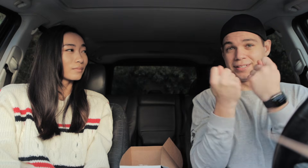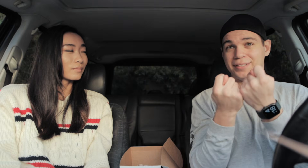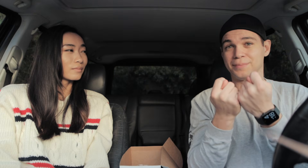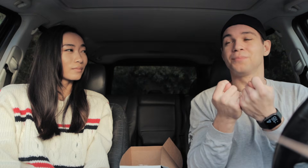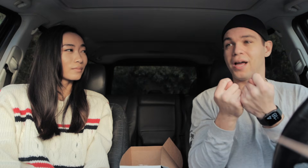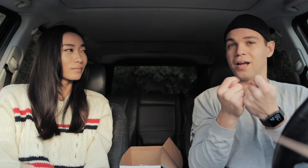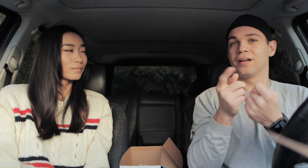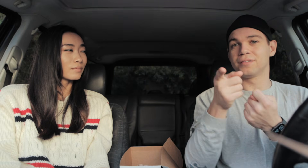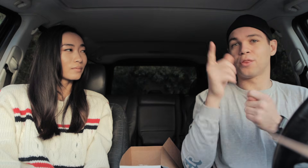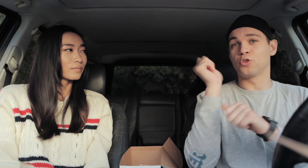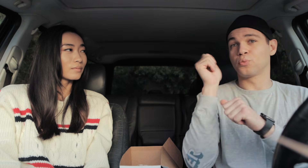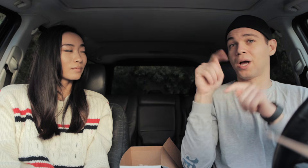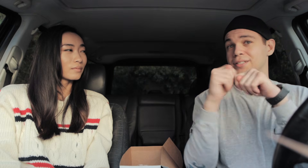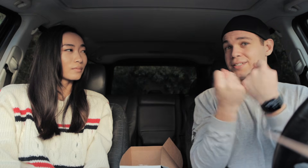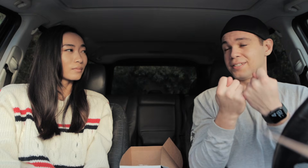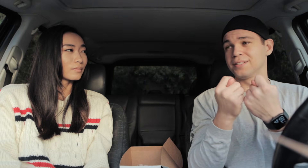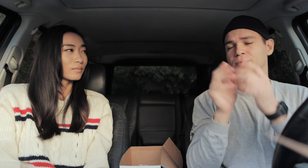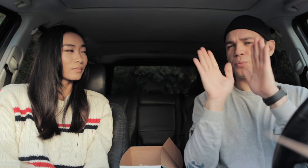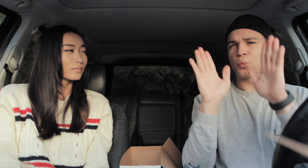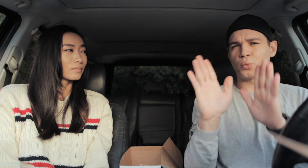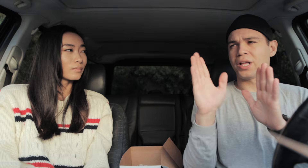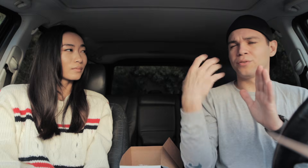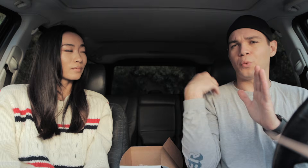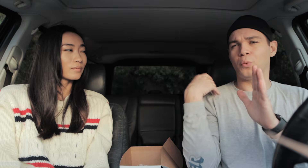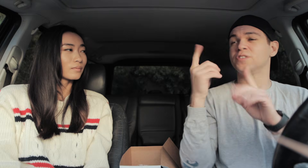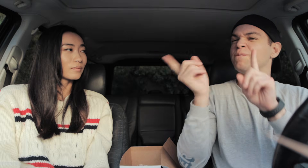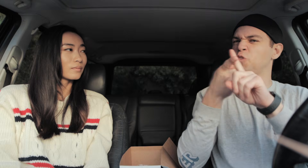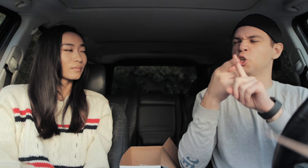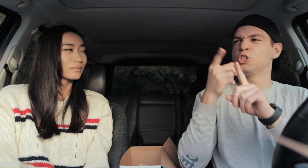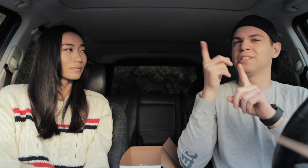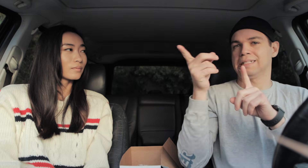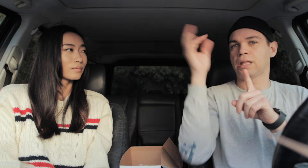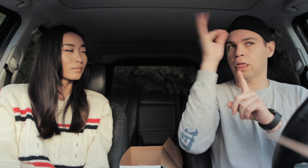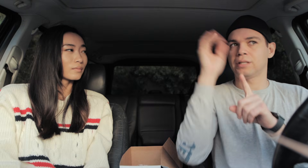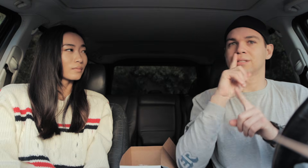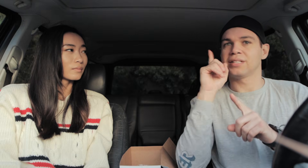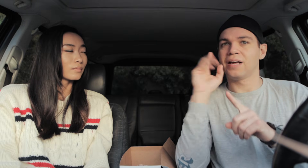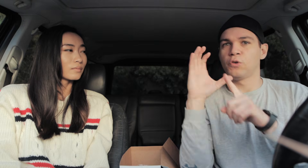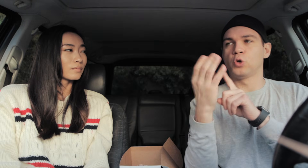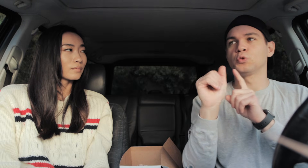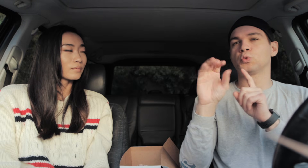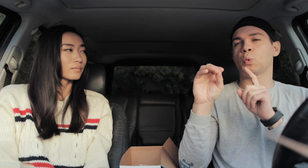on the team my lacrosse team had a great coach at first he didn't know about Deaf culture so